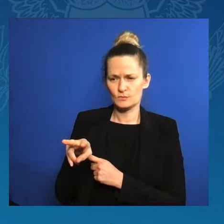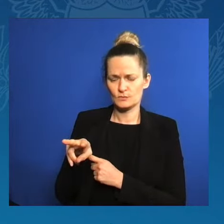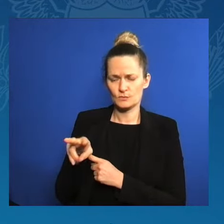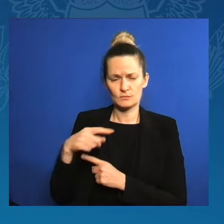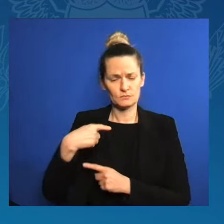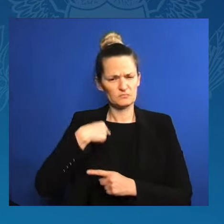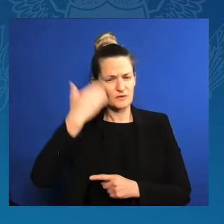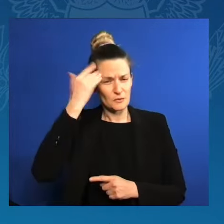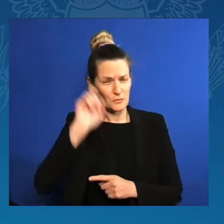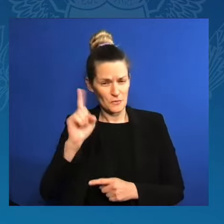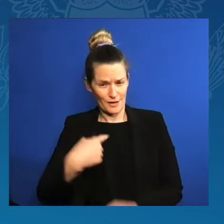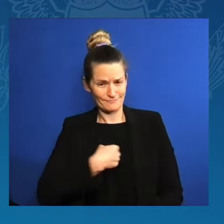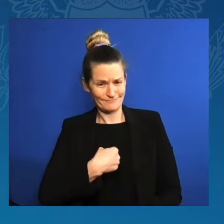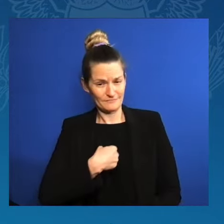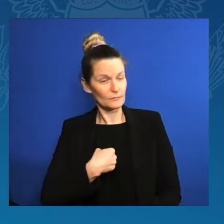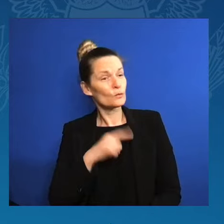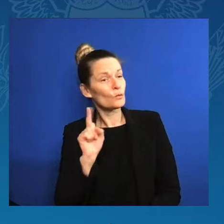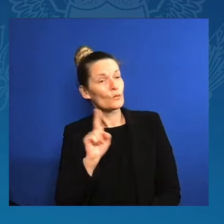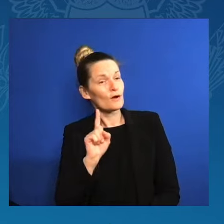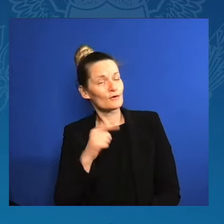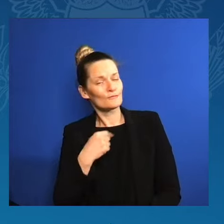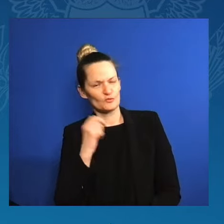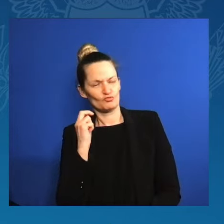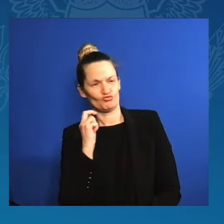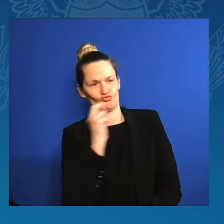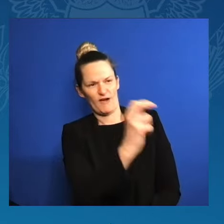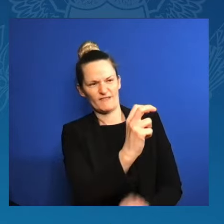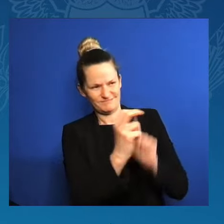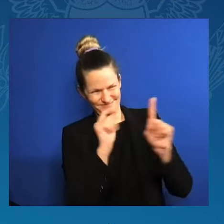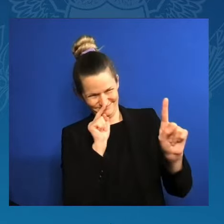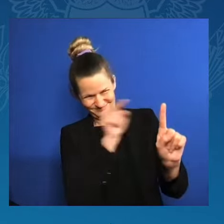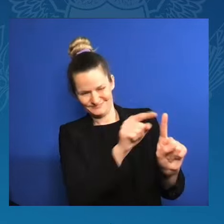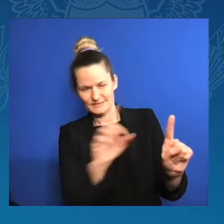to a maternal health event in Illinois when I heard the news.